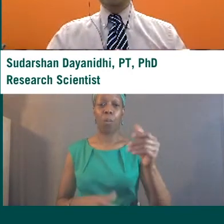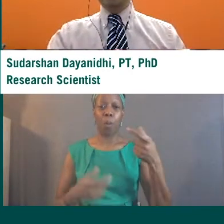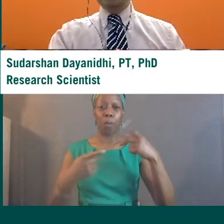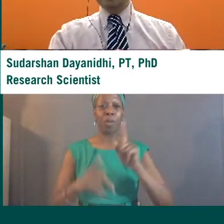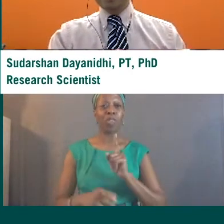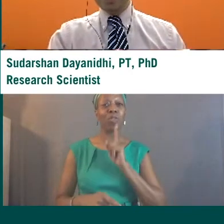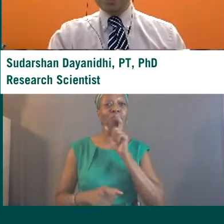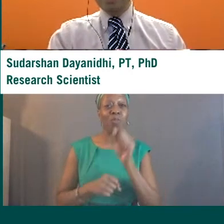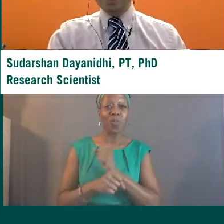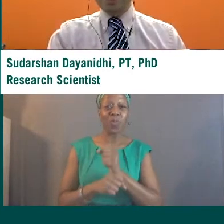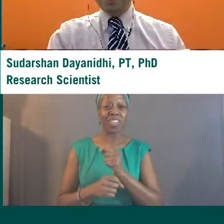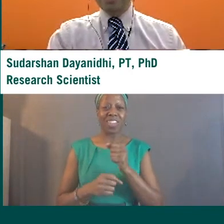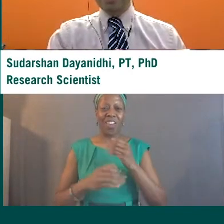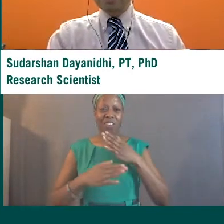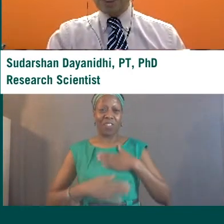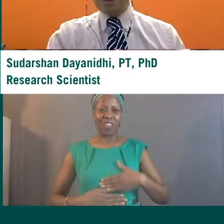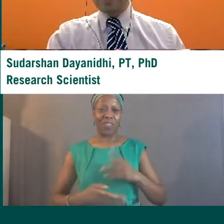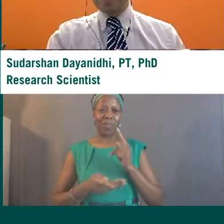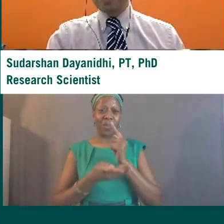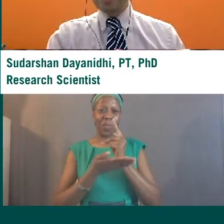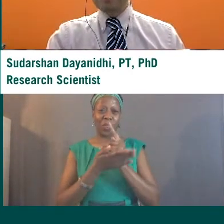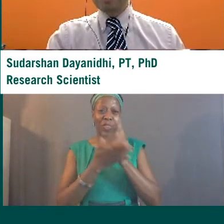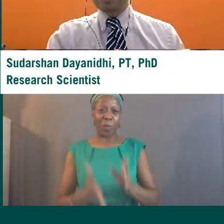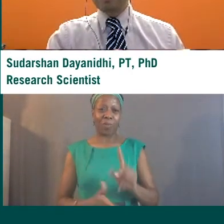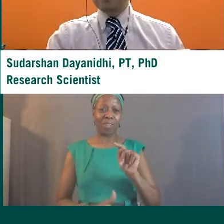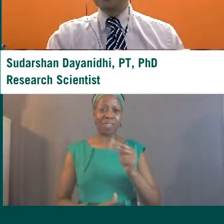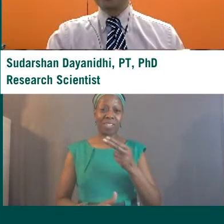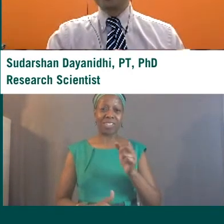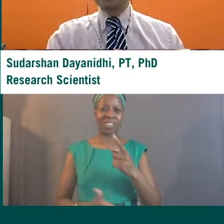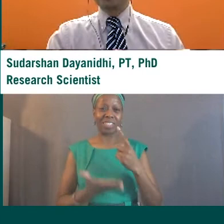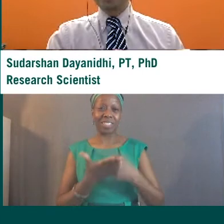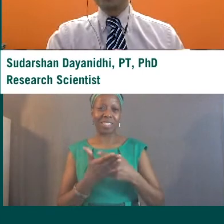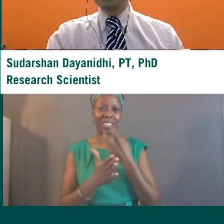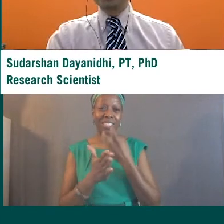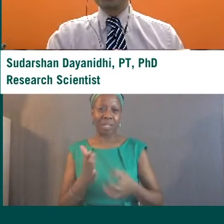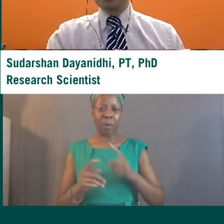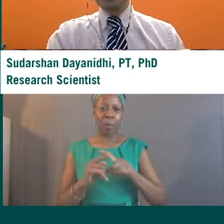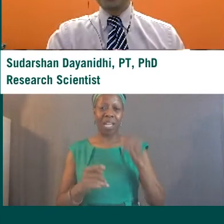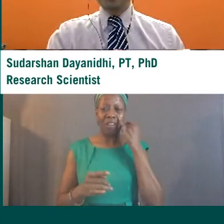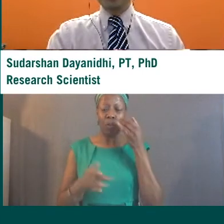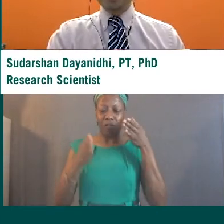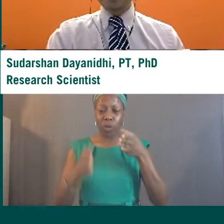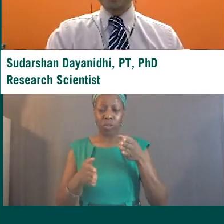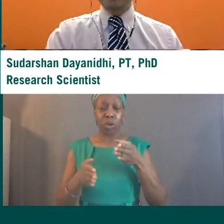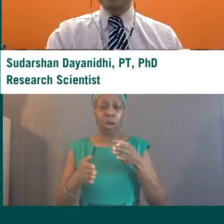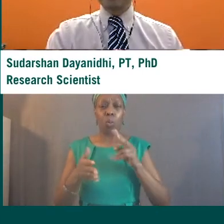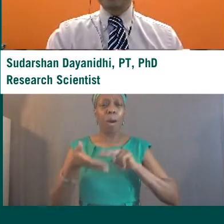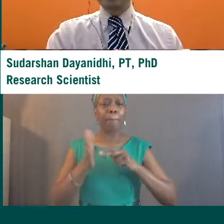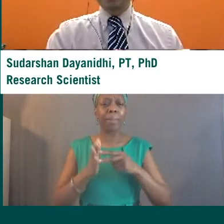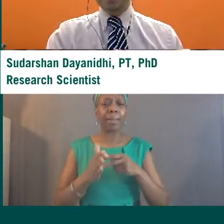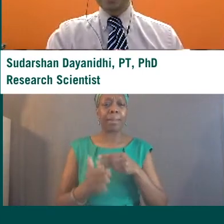all the muscles in our body, our skeletal muscles in our body, are made up of some nerve structures. They might be slightly different in their size.